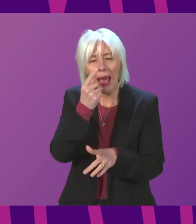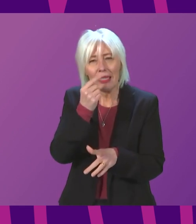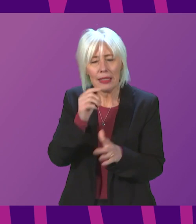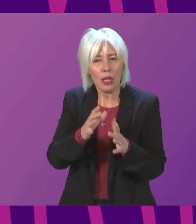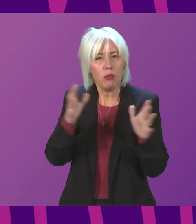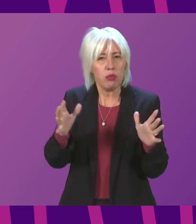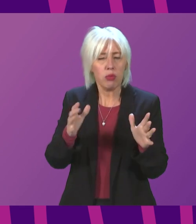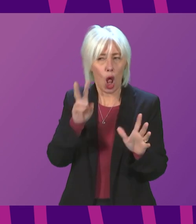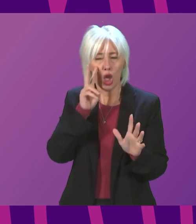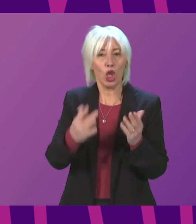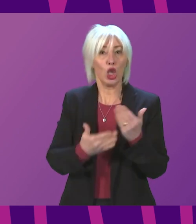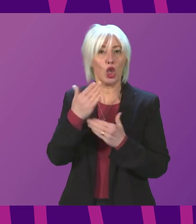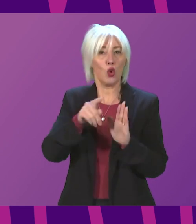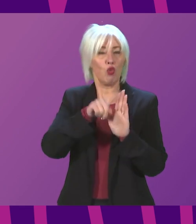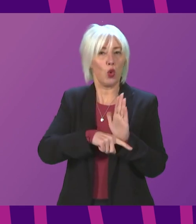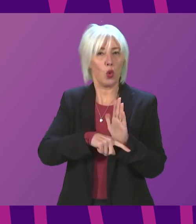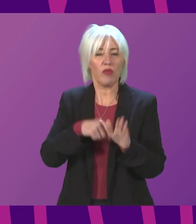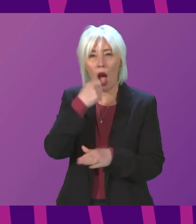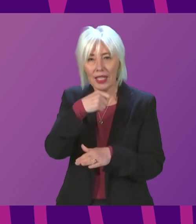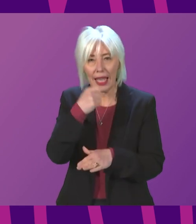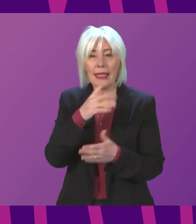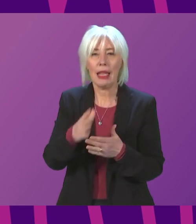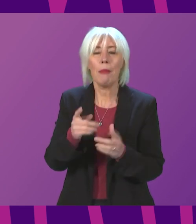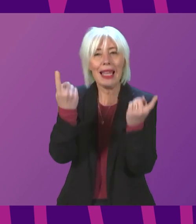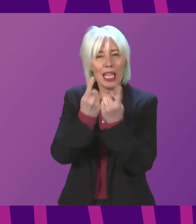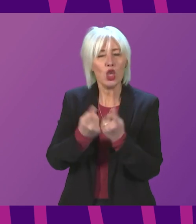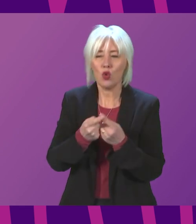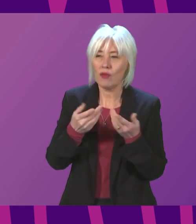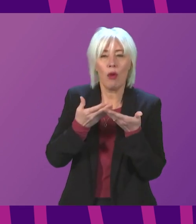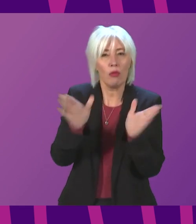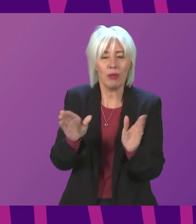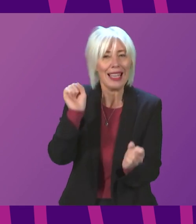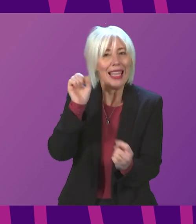on testing. However, for key workers and the wider population, issues remain around PCR